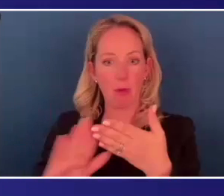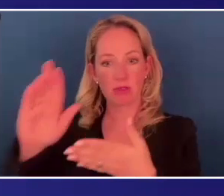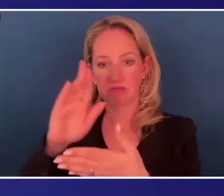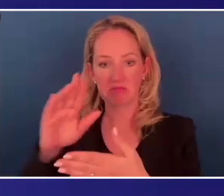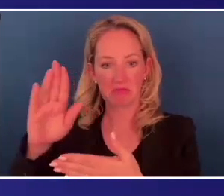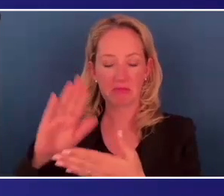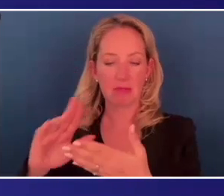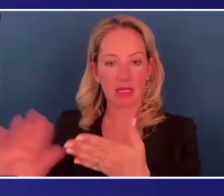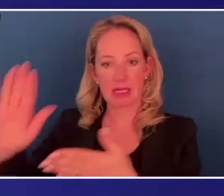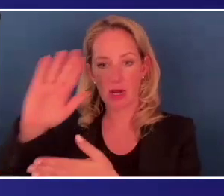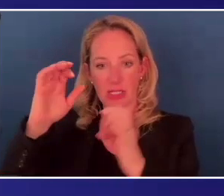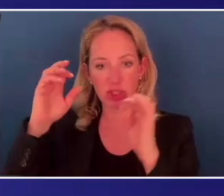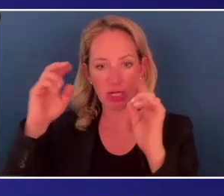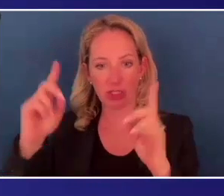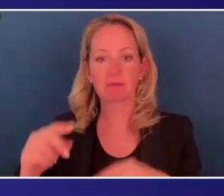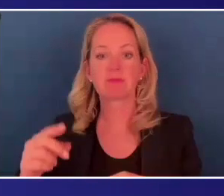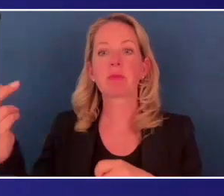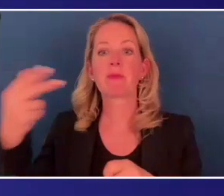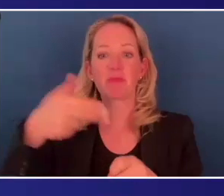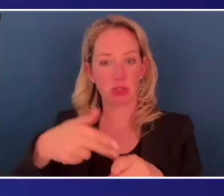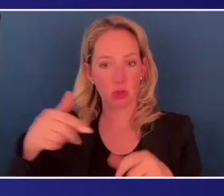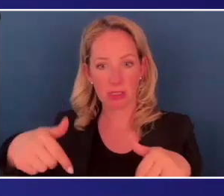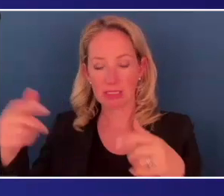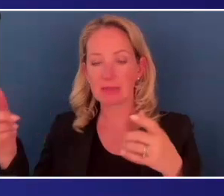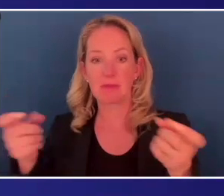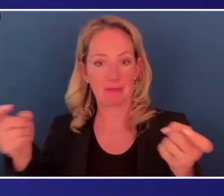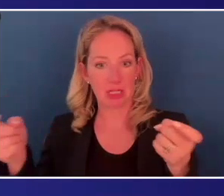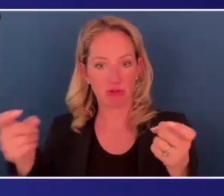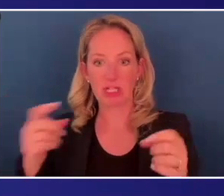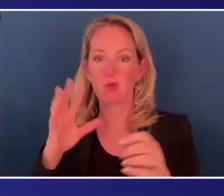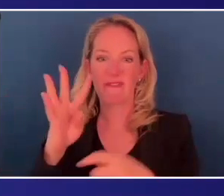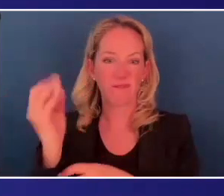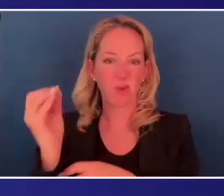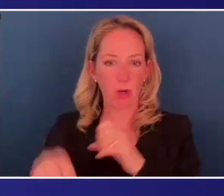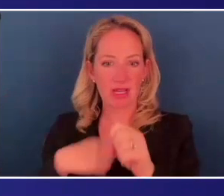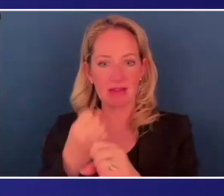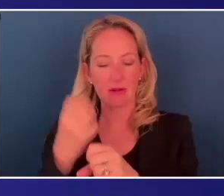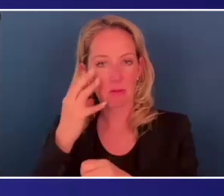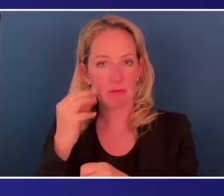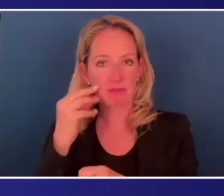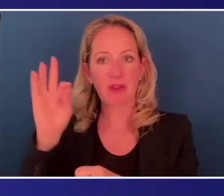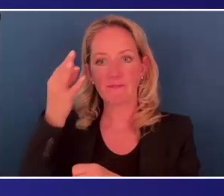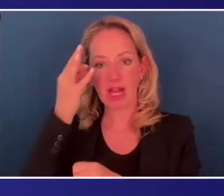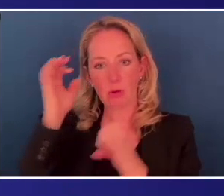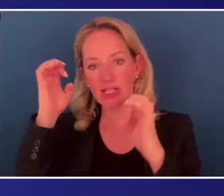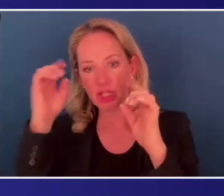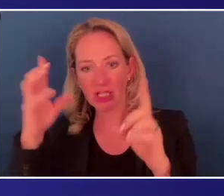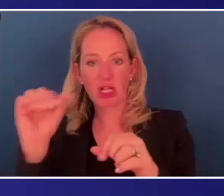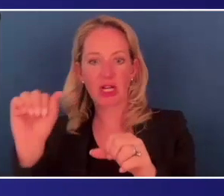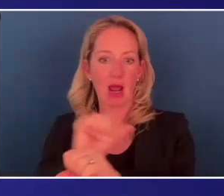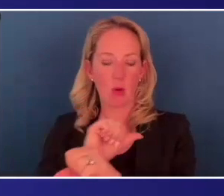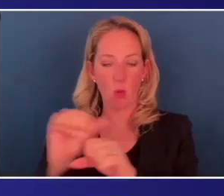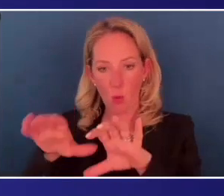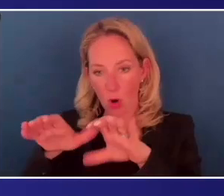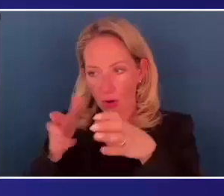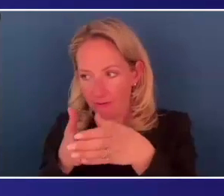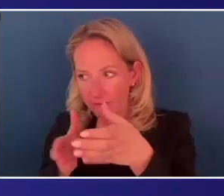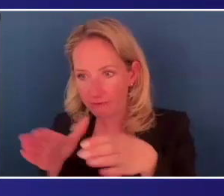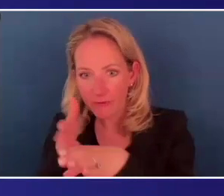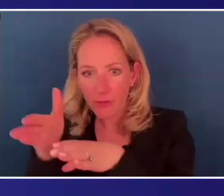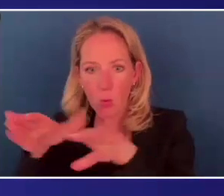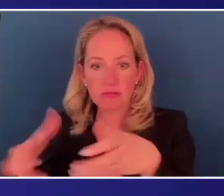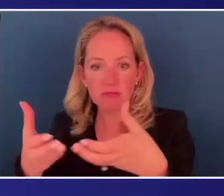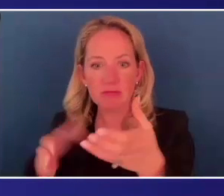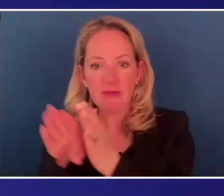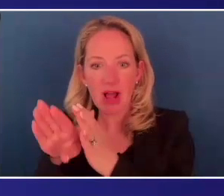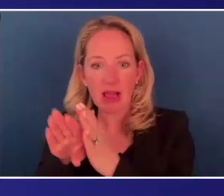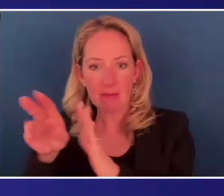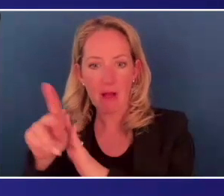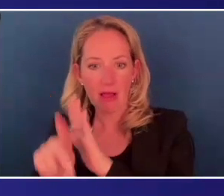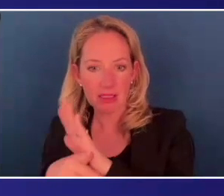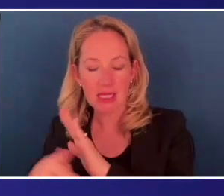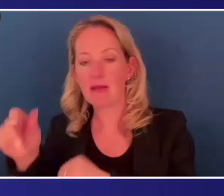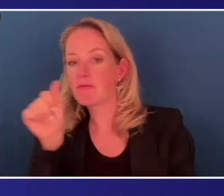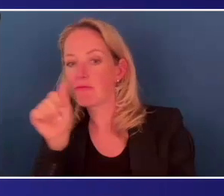He comes to the administration with nearly 40 years of experience in federal education and workforce development policy, both the public and private sector.